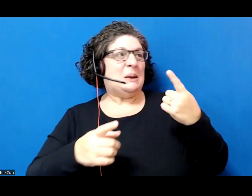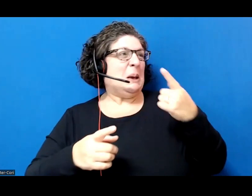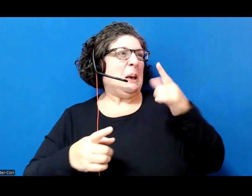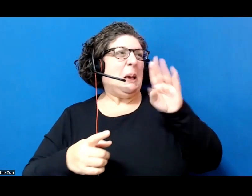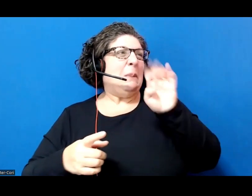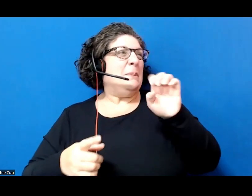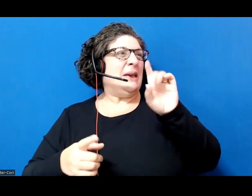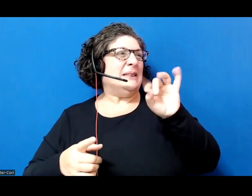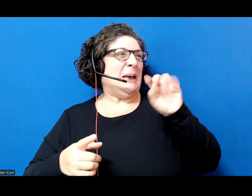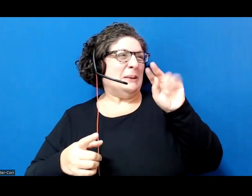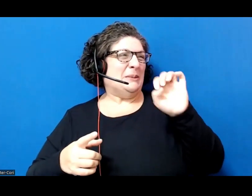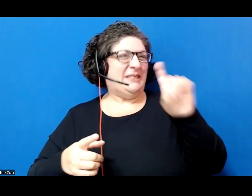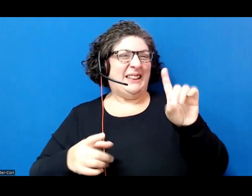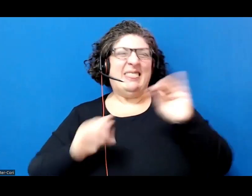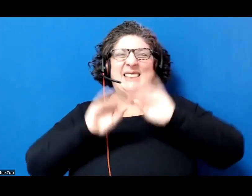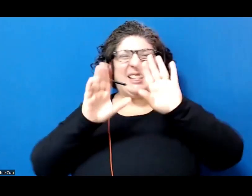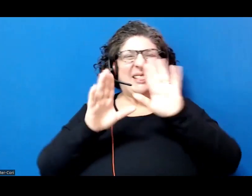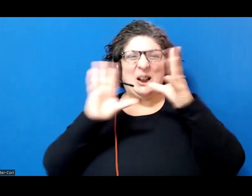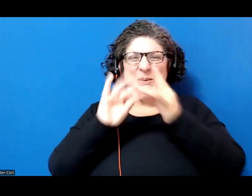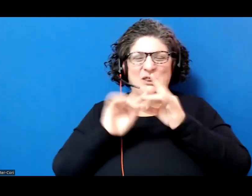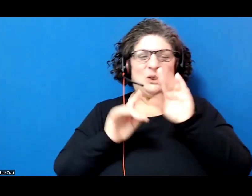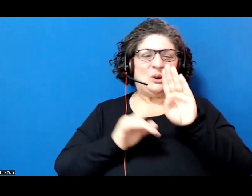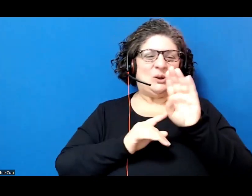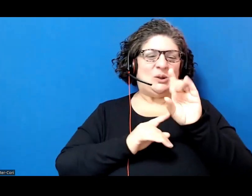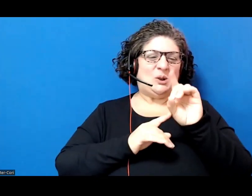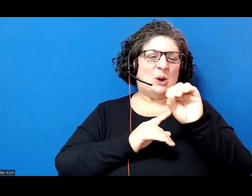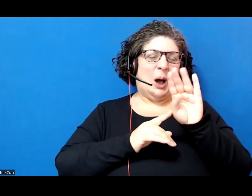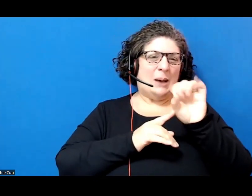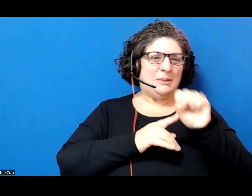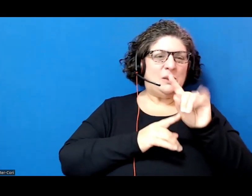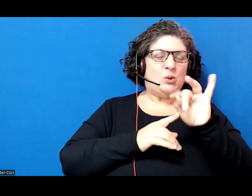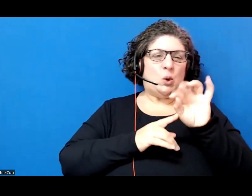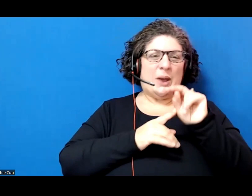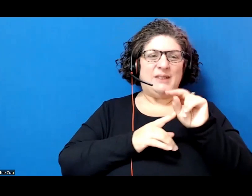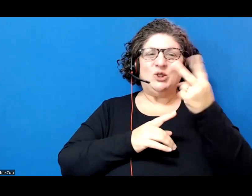I think that was the clear message of Dobbs and brew win and the two religion cases I mentioned among others.